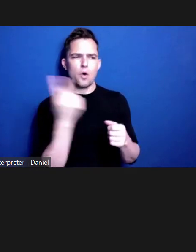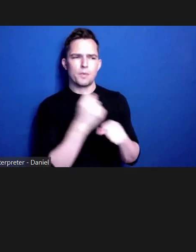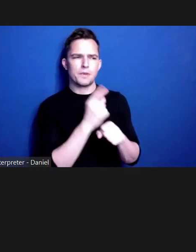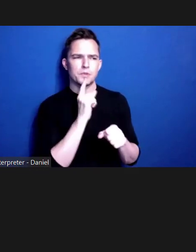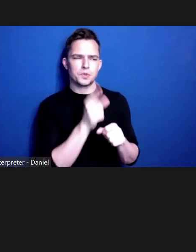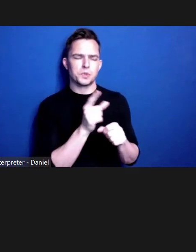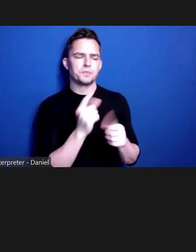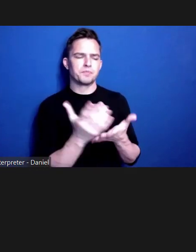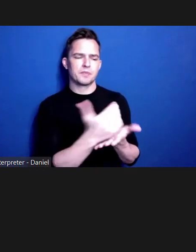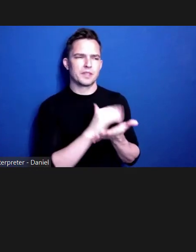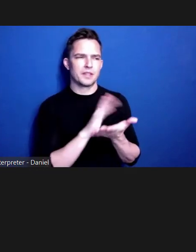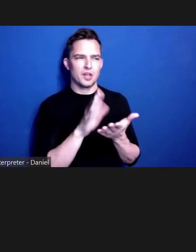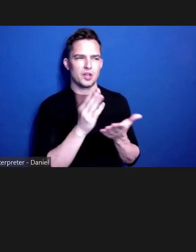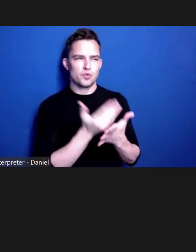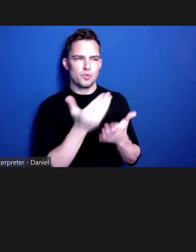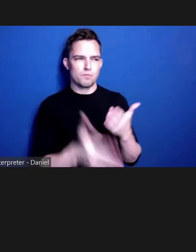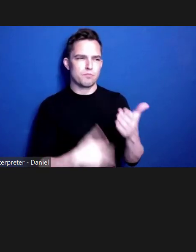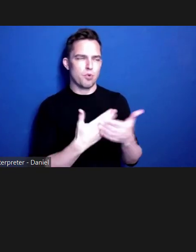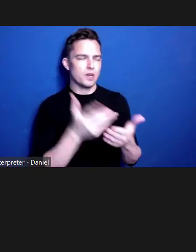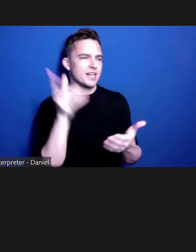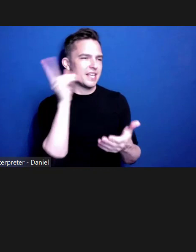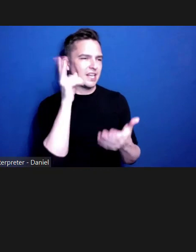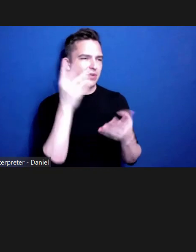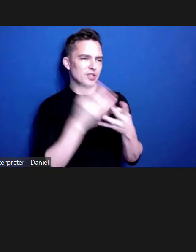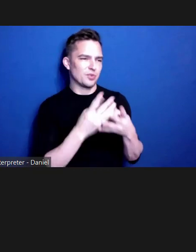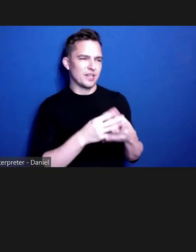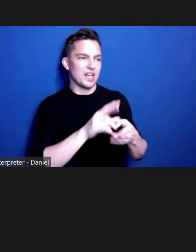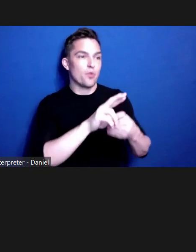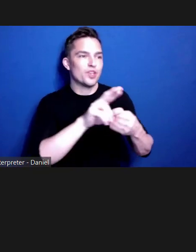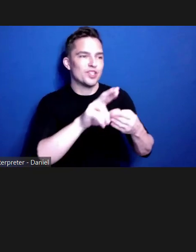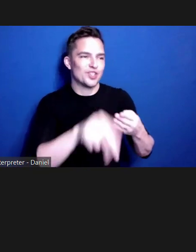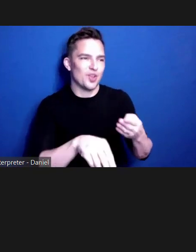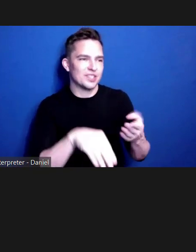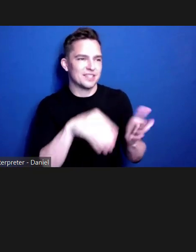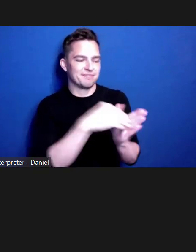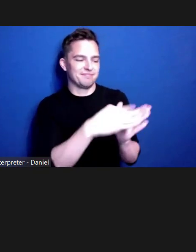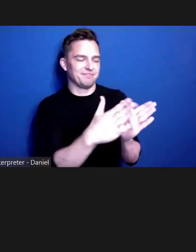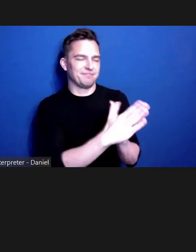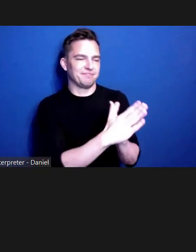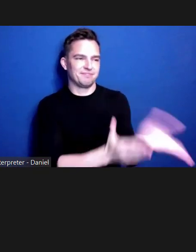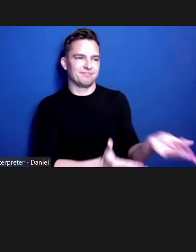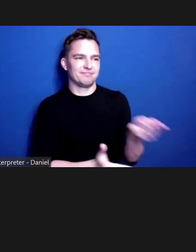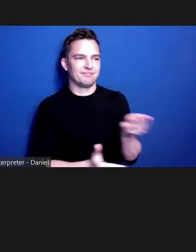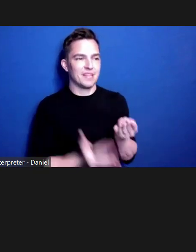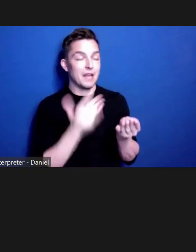If the results are anything other than a pass on both ears, you want